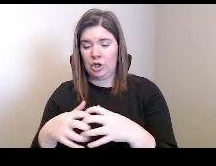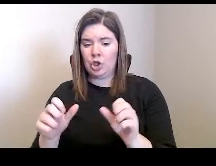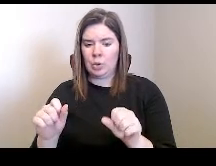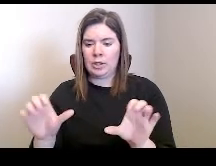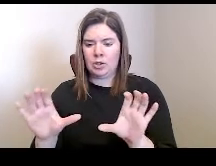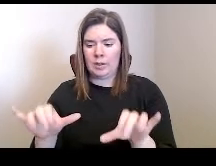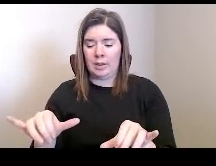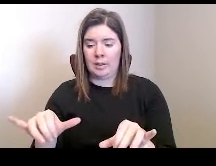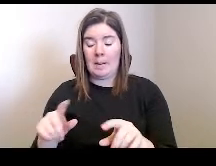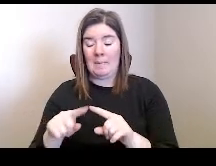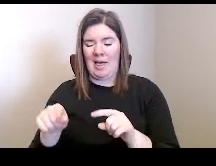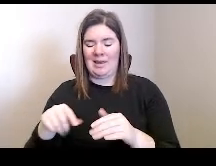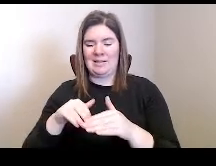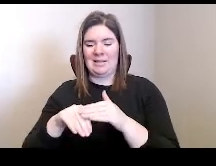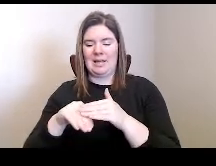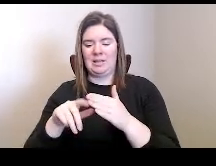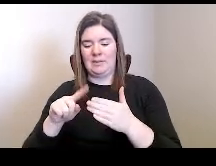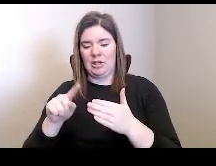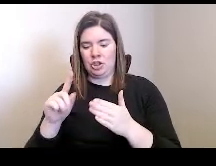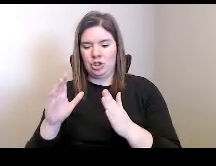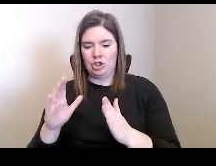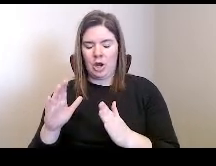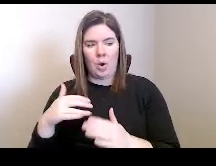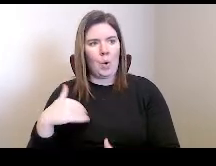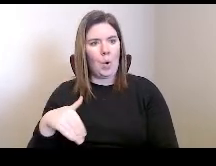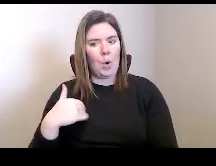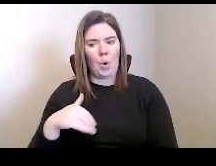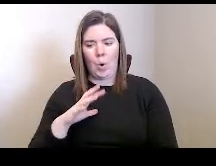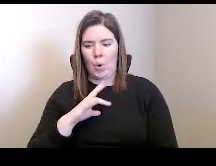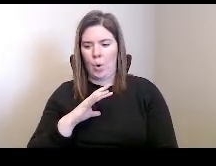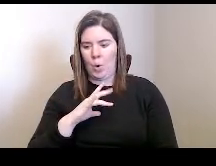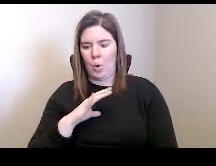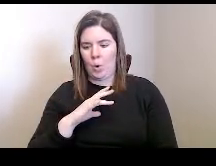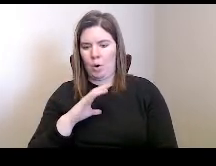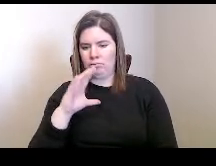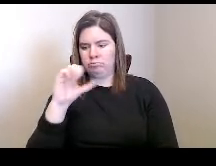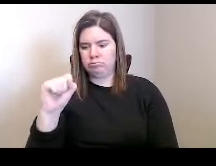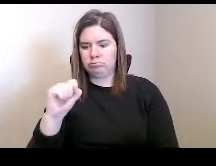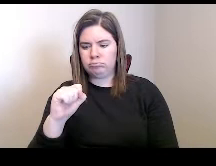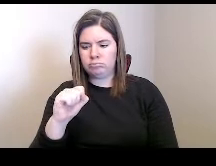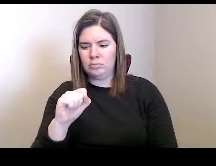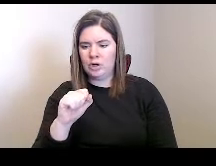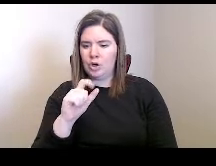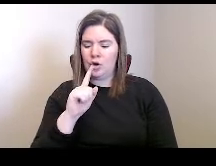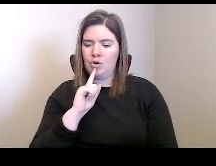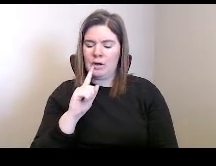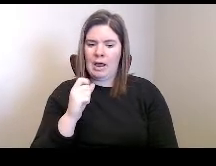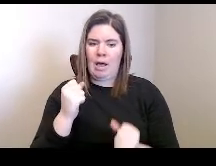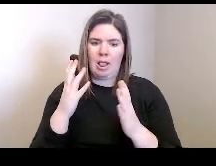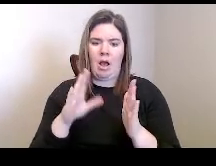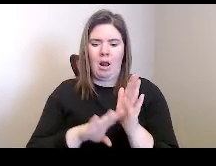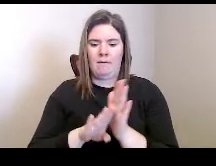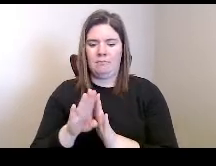it's really robust. It checks a lot of things. It's made a lot of progress in the last five years, but it provides both